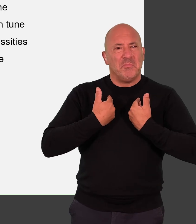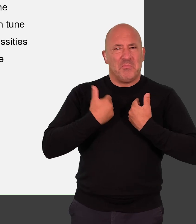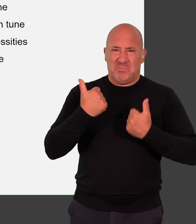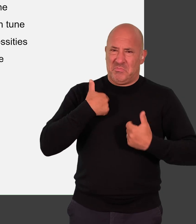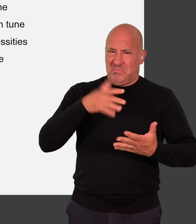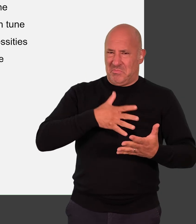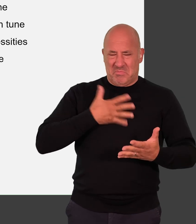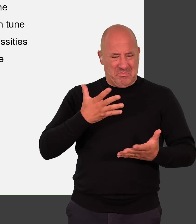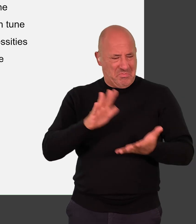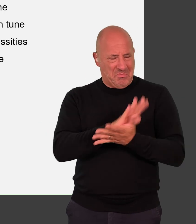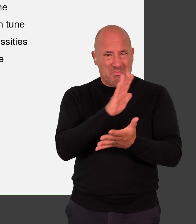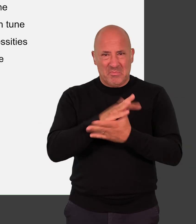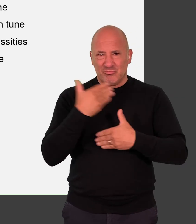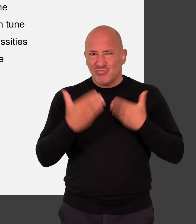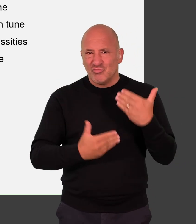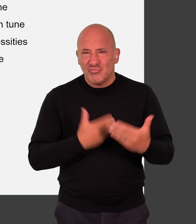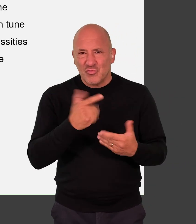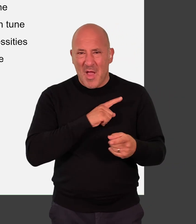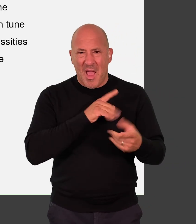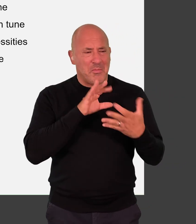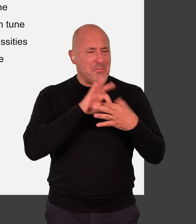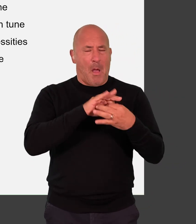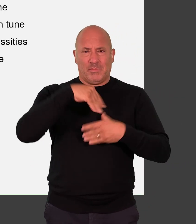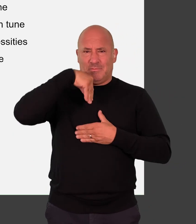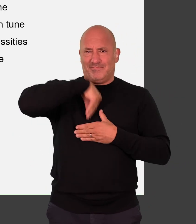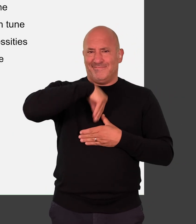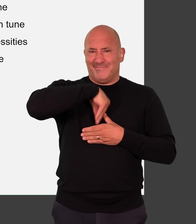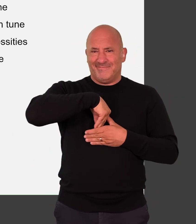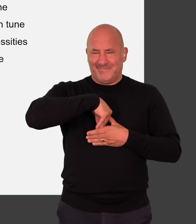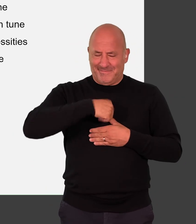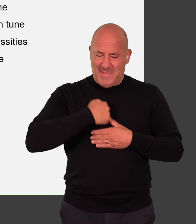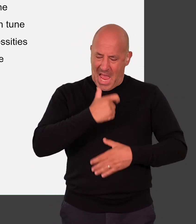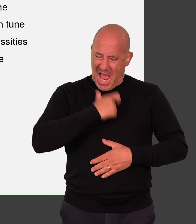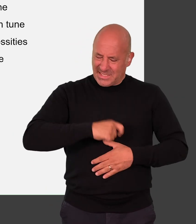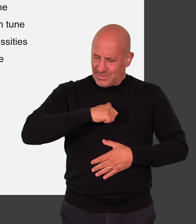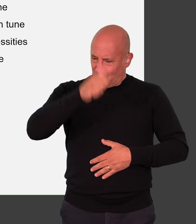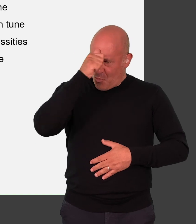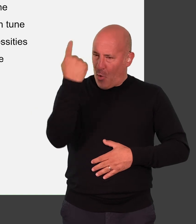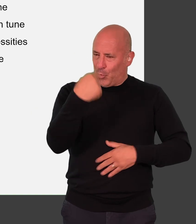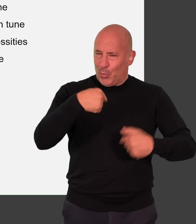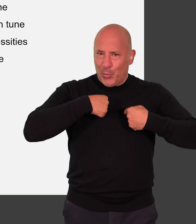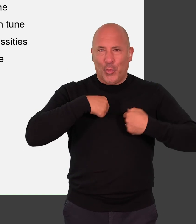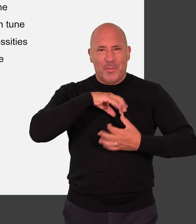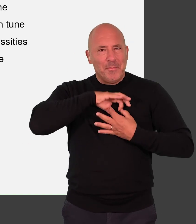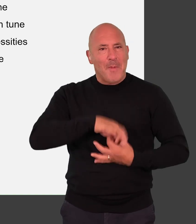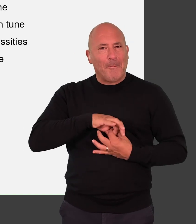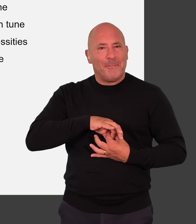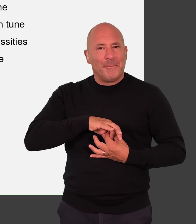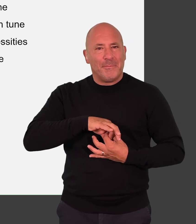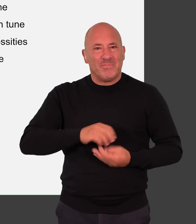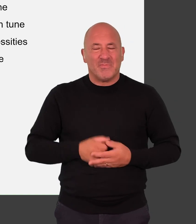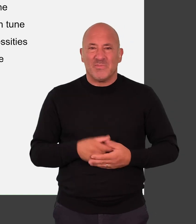They are a pleasure to experience as they resonate within the person and reinforce their identity.